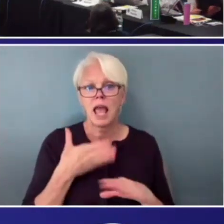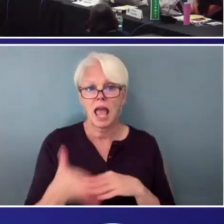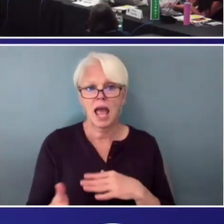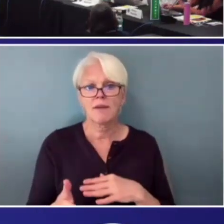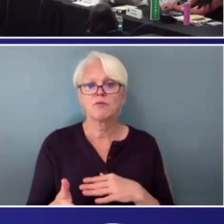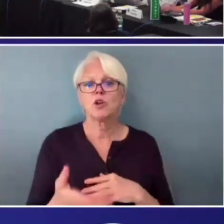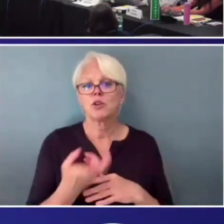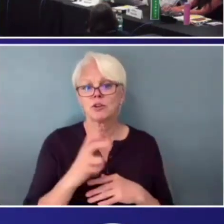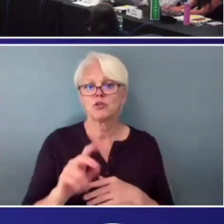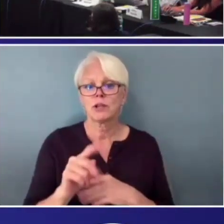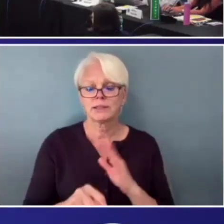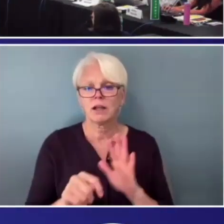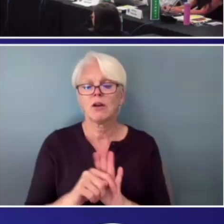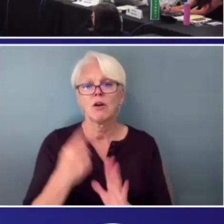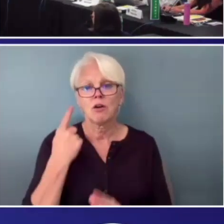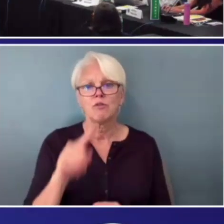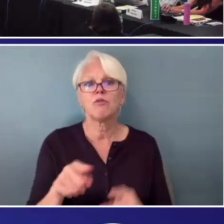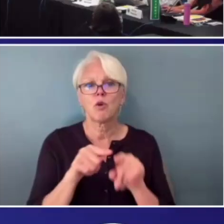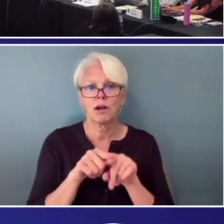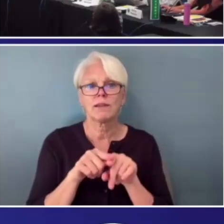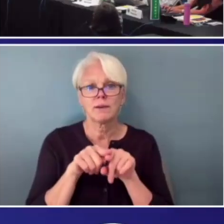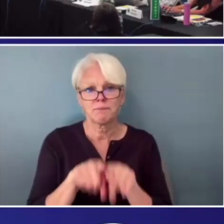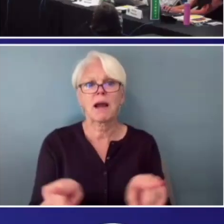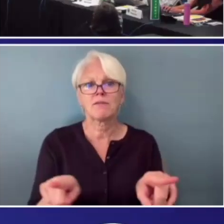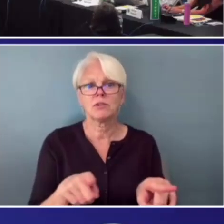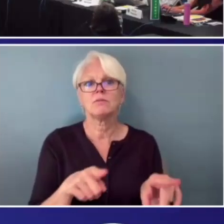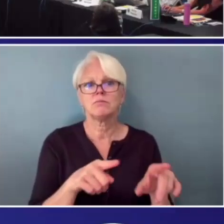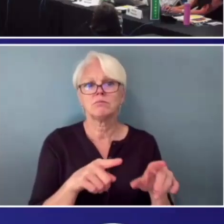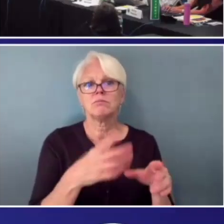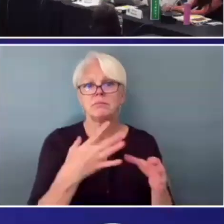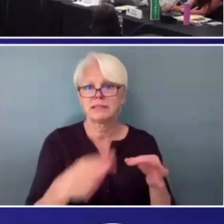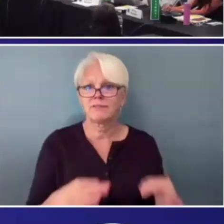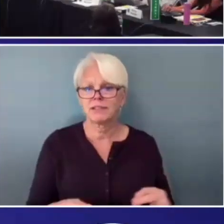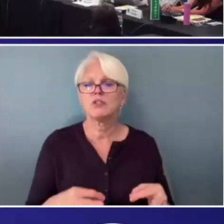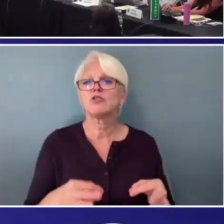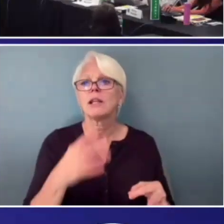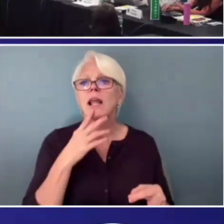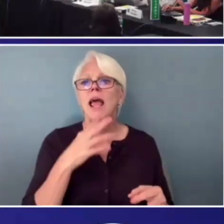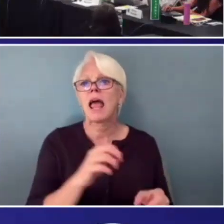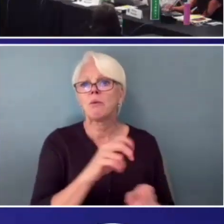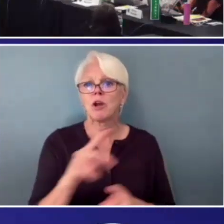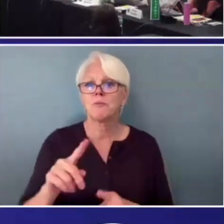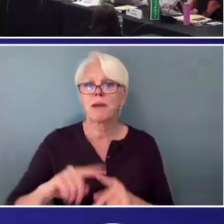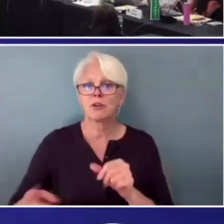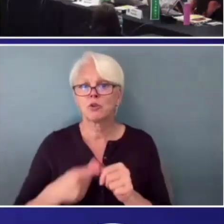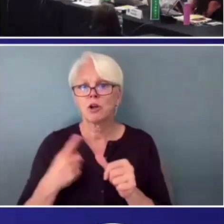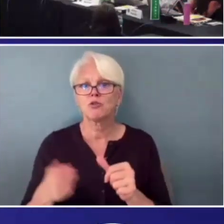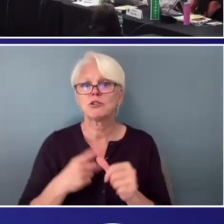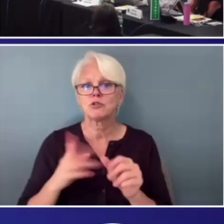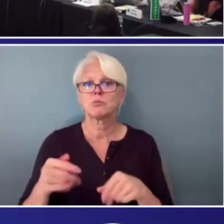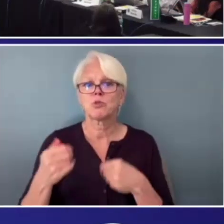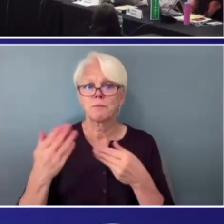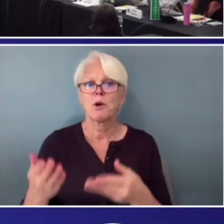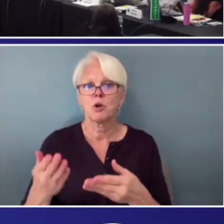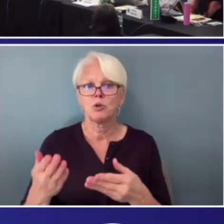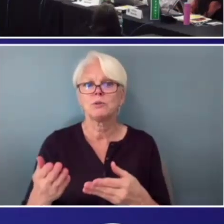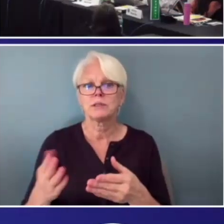period for the bifurcated definition, and we revert to the original proposed text, which will be the permanent standing,